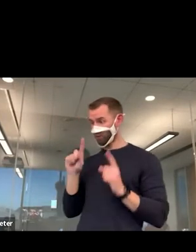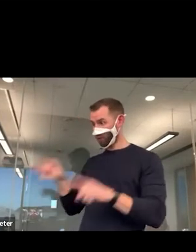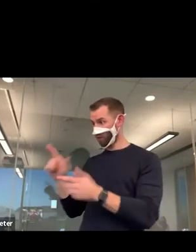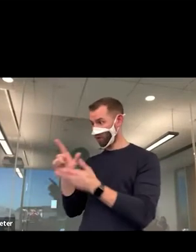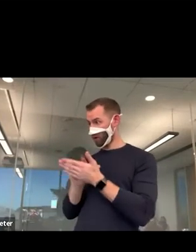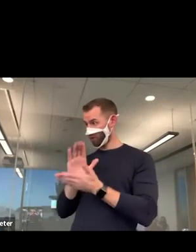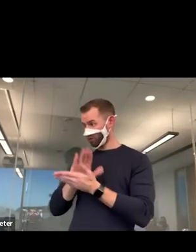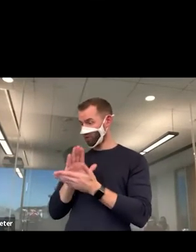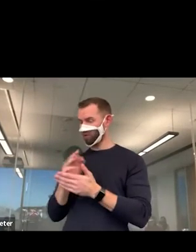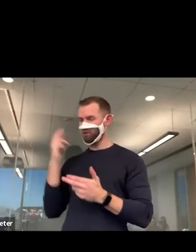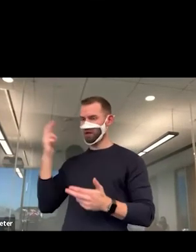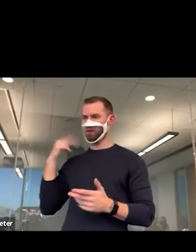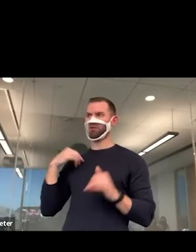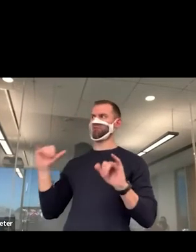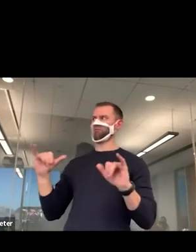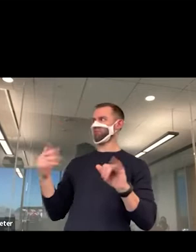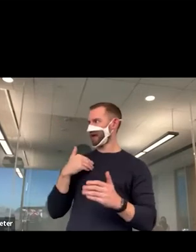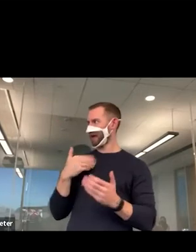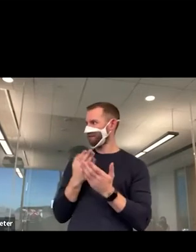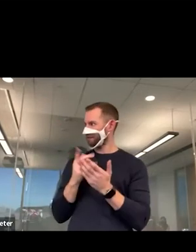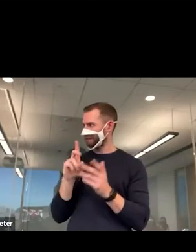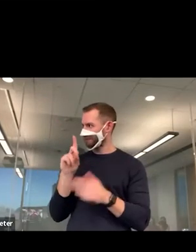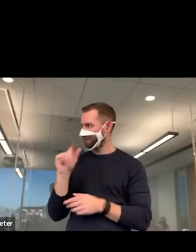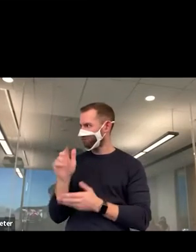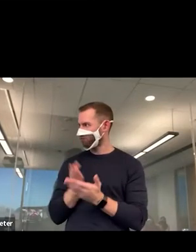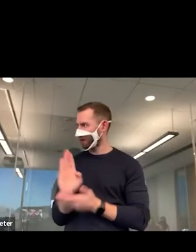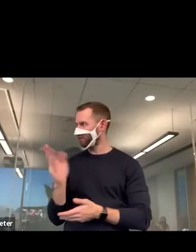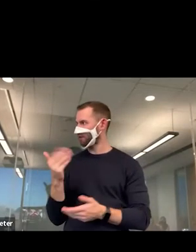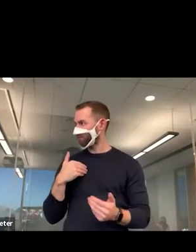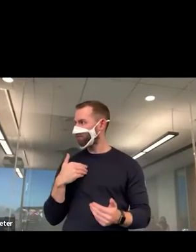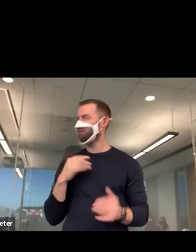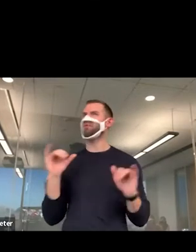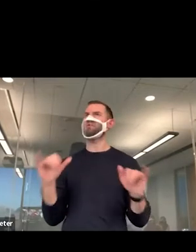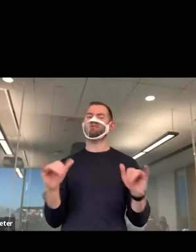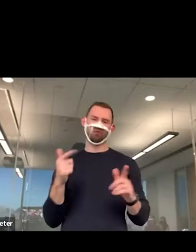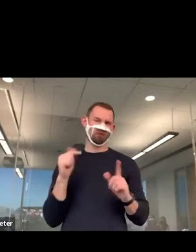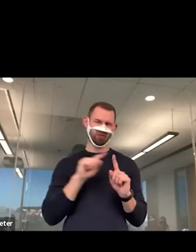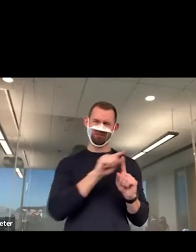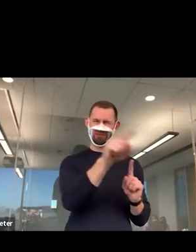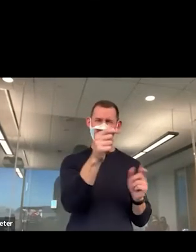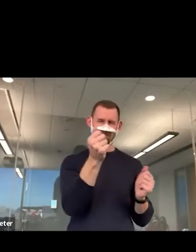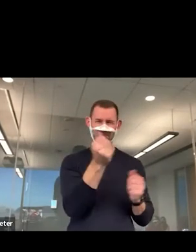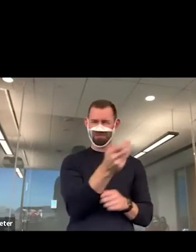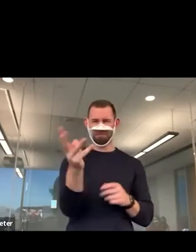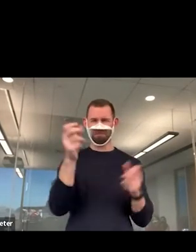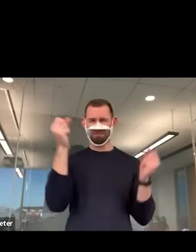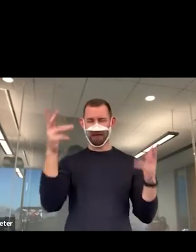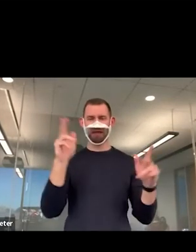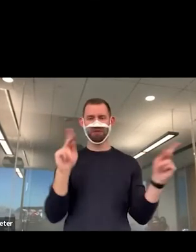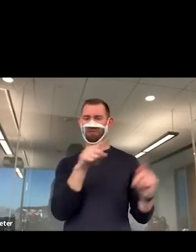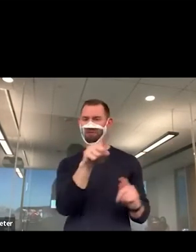so i knew there were lots of people like me out there that didn't know so i did that and then um